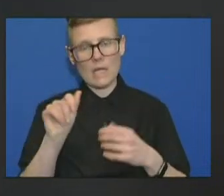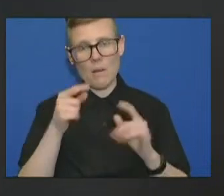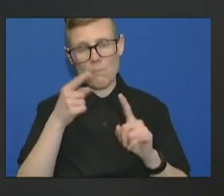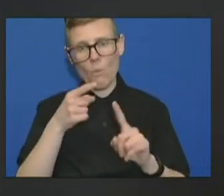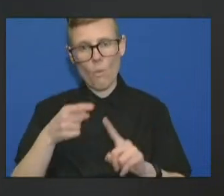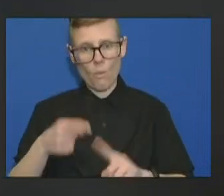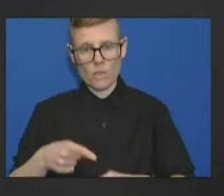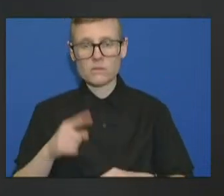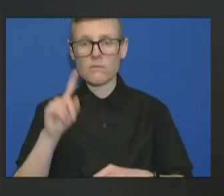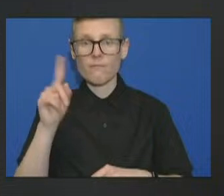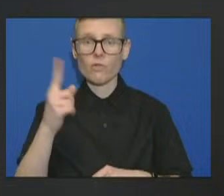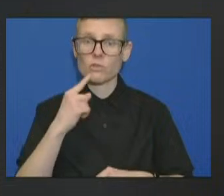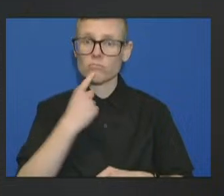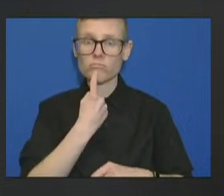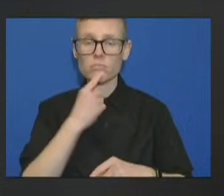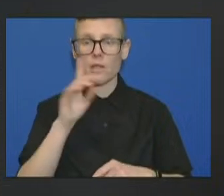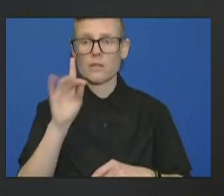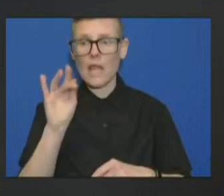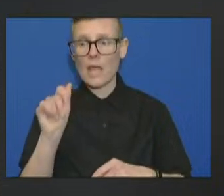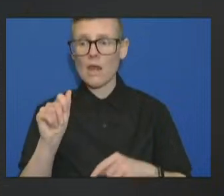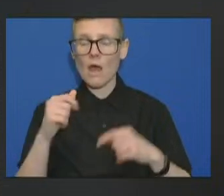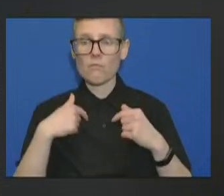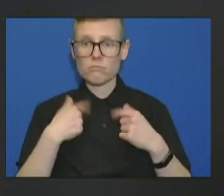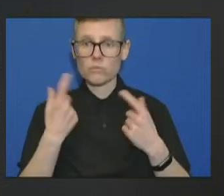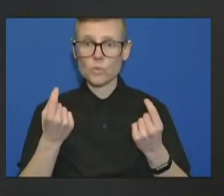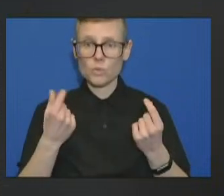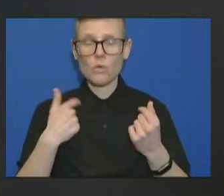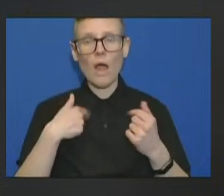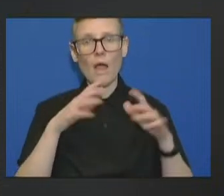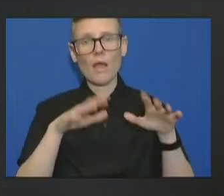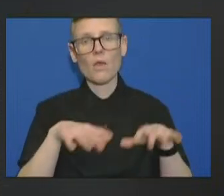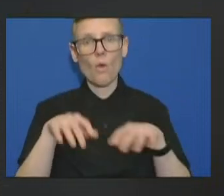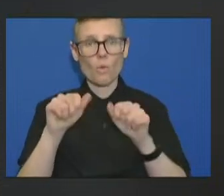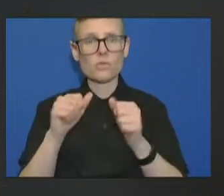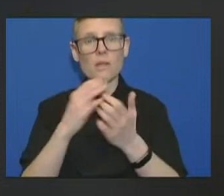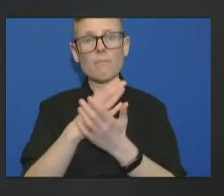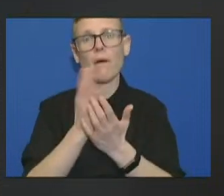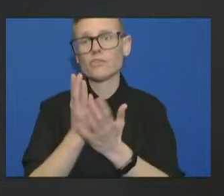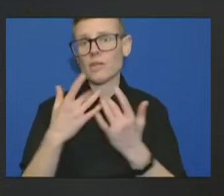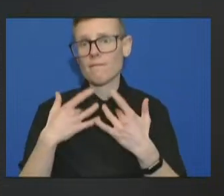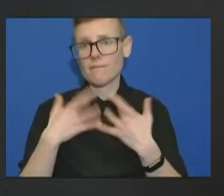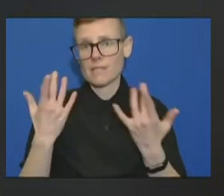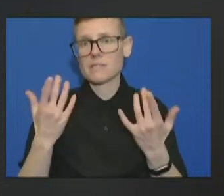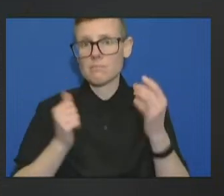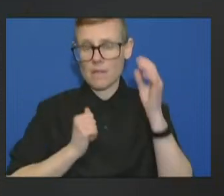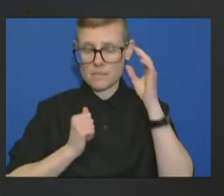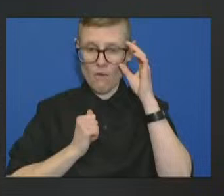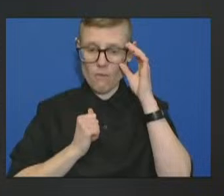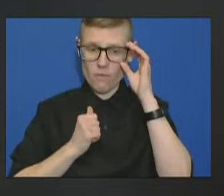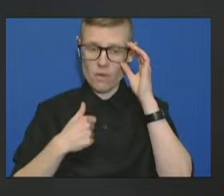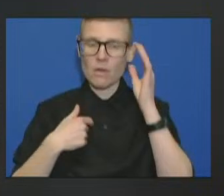And I will say that we took a number of data points. The first